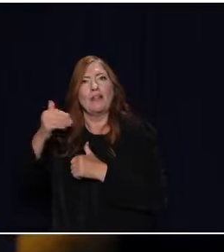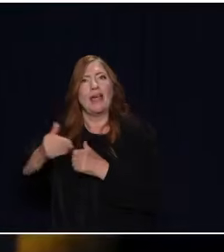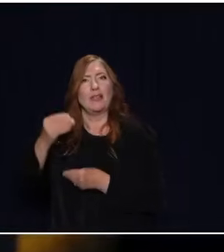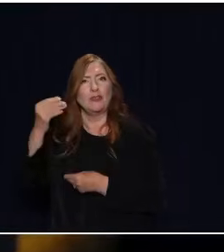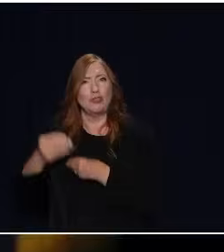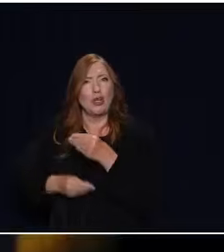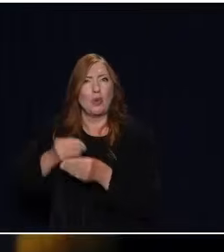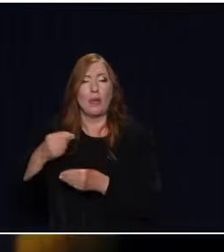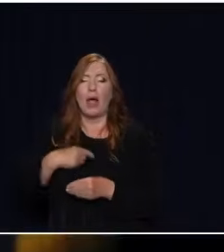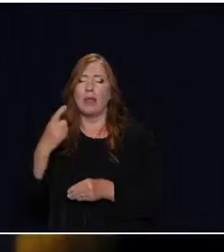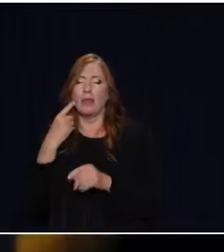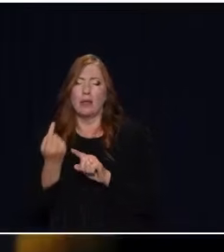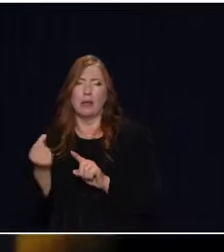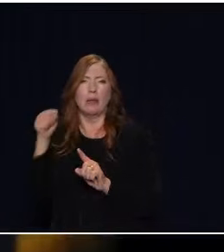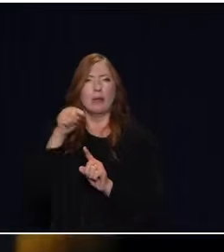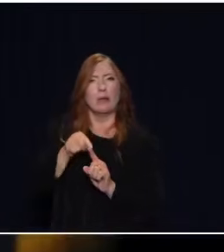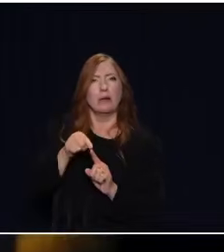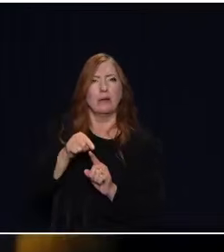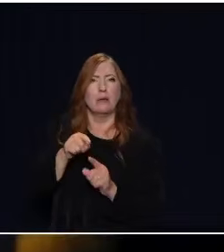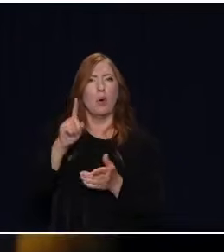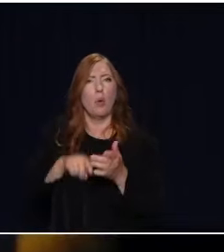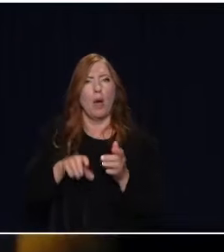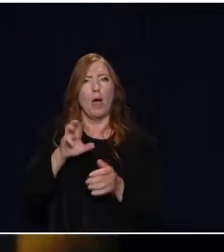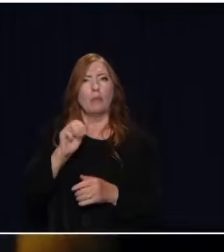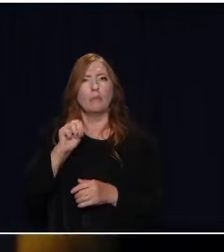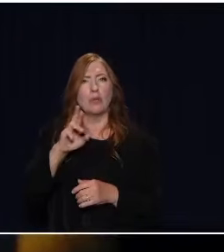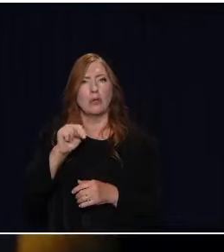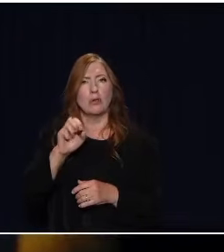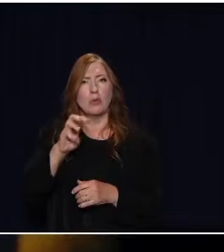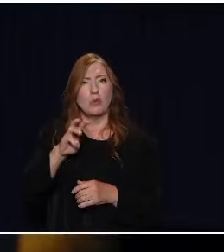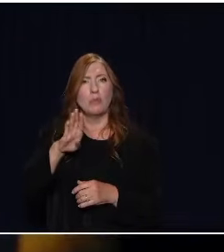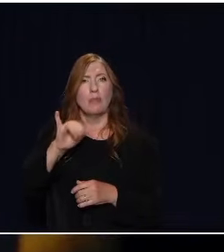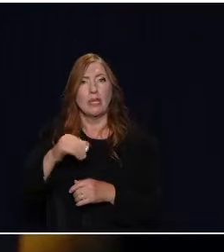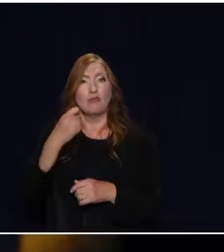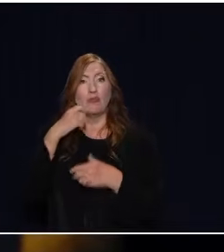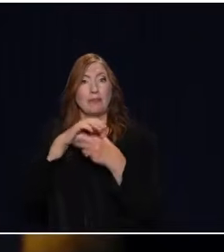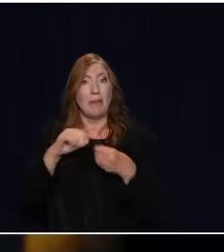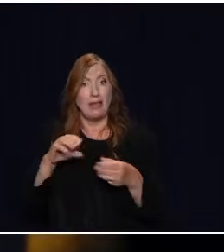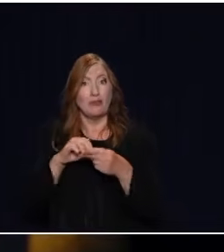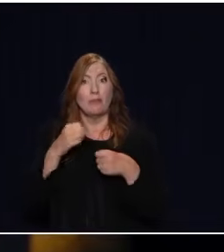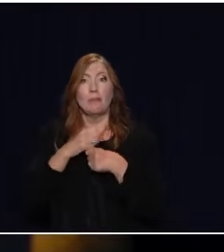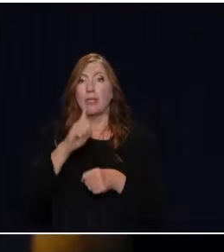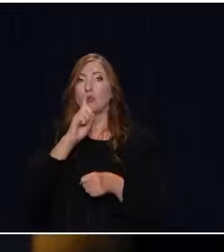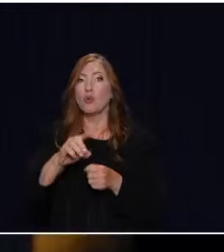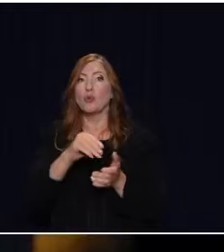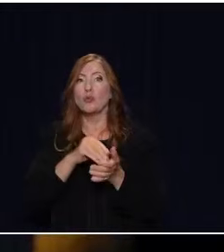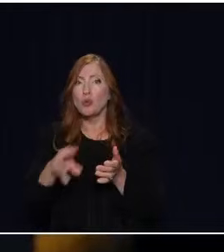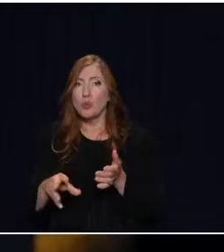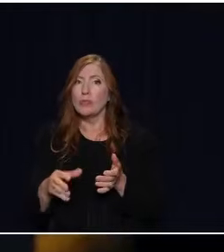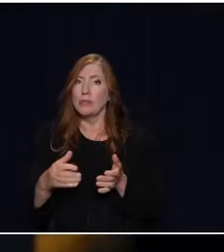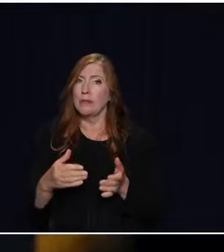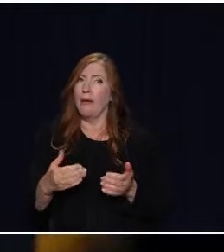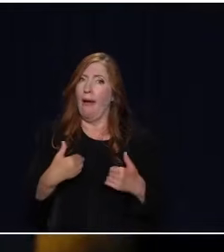WANTS TO MAKE SURE HE IS GOING TO PAY IT FORWARD FOR THE NEXT GENERATION.